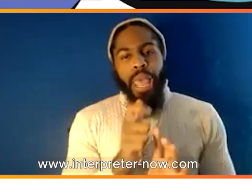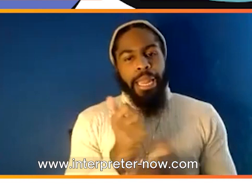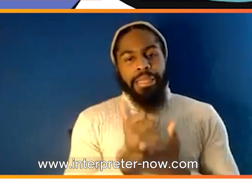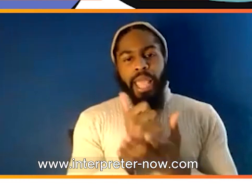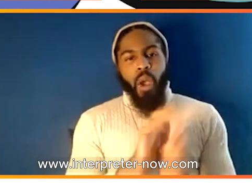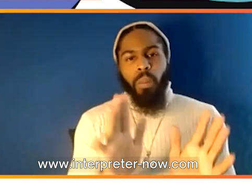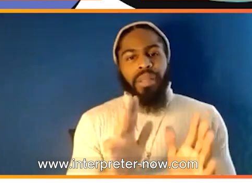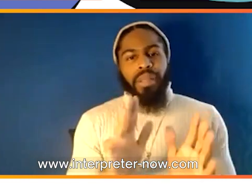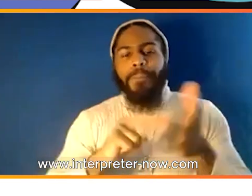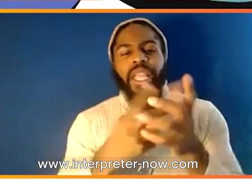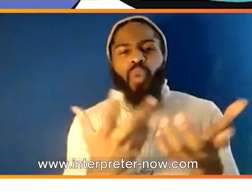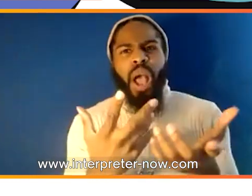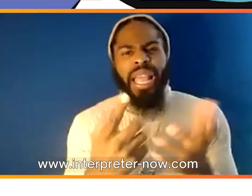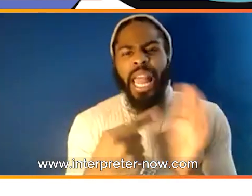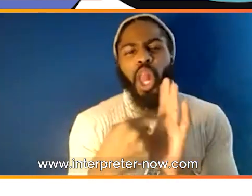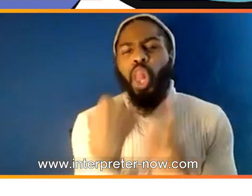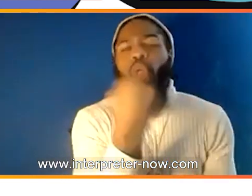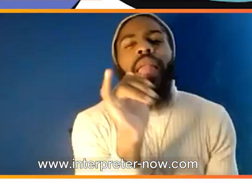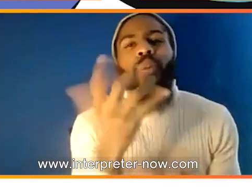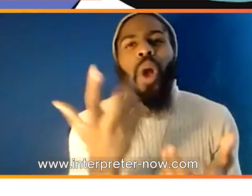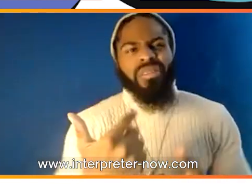a know-it-all. You should be doing what I do, because I'm passionate about it." That